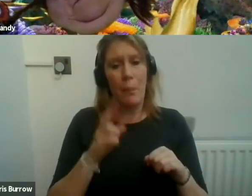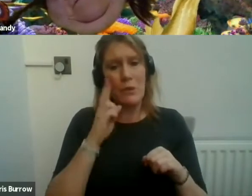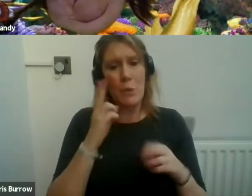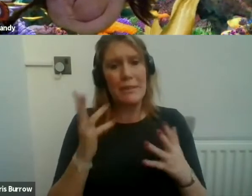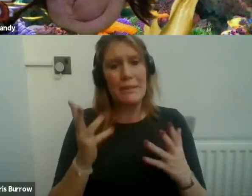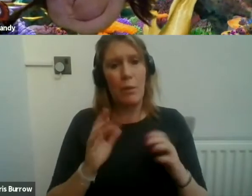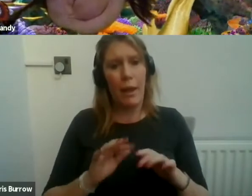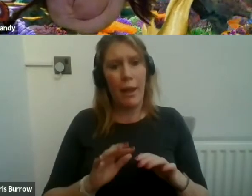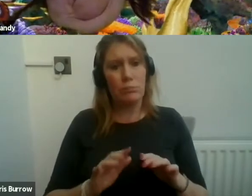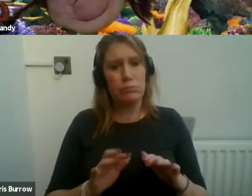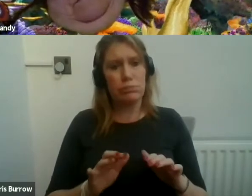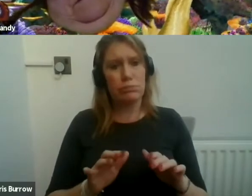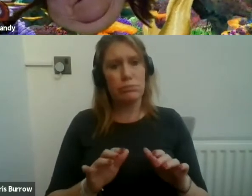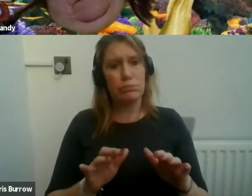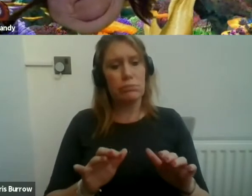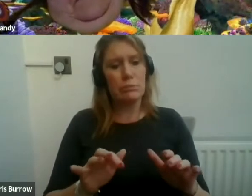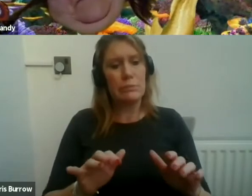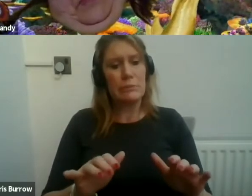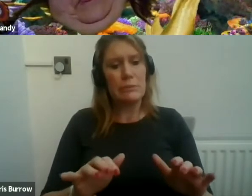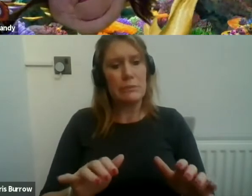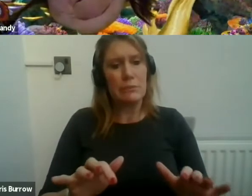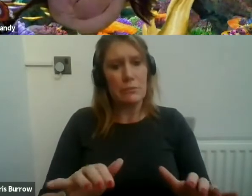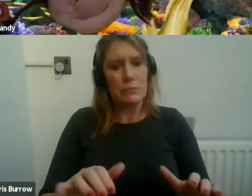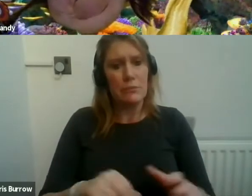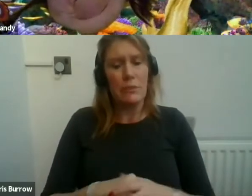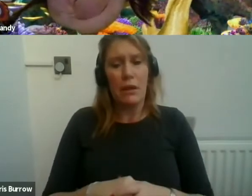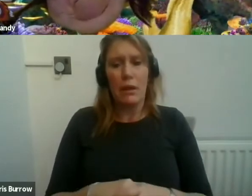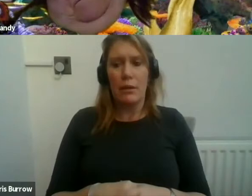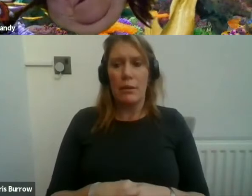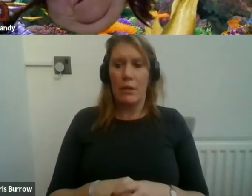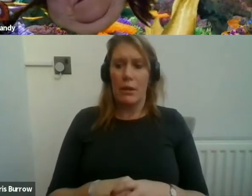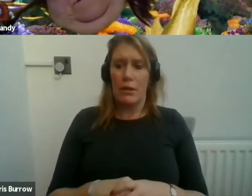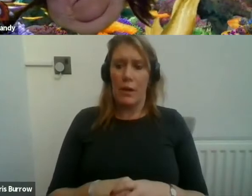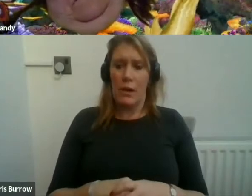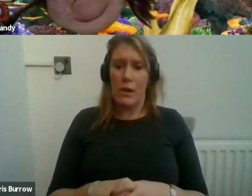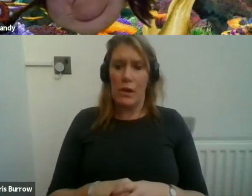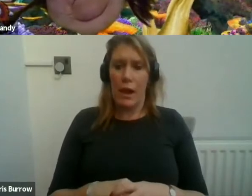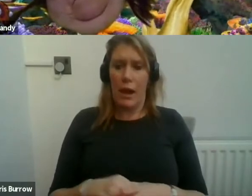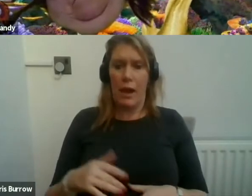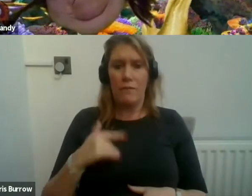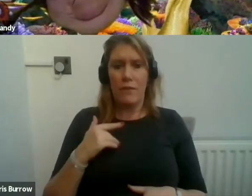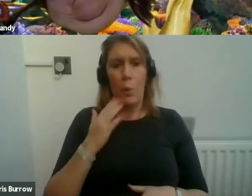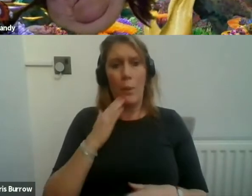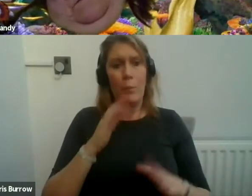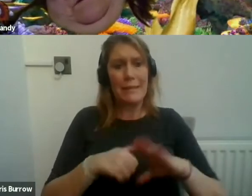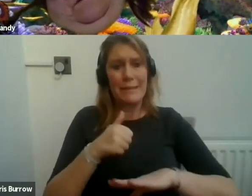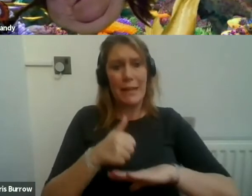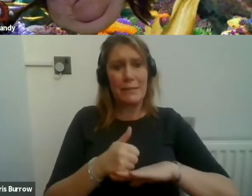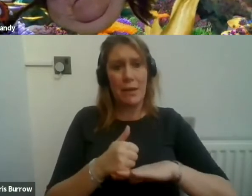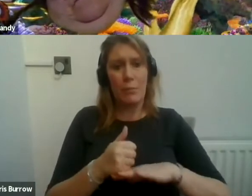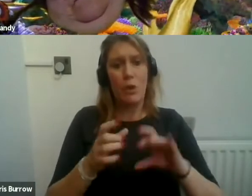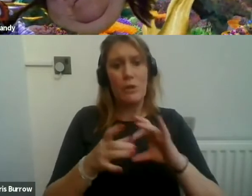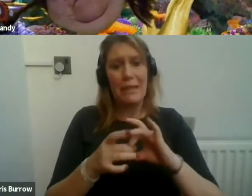still there. That was one of the guiding principles when we set up Together 2012